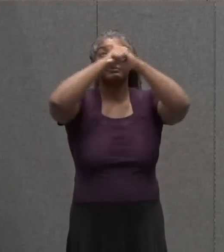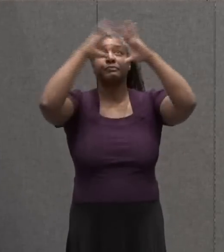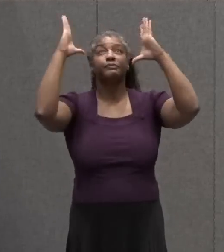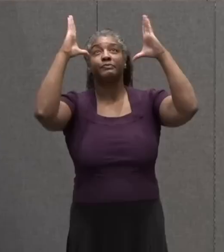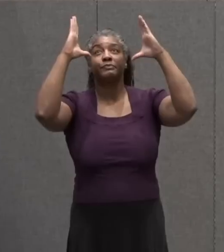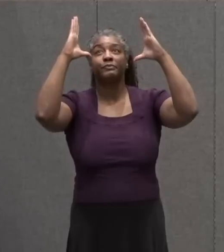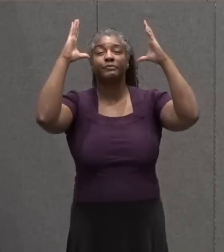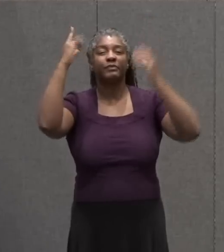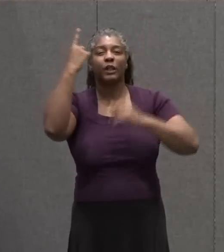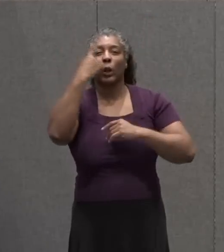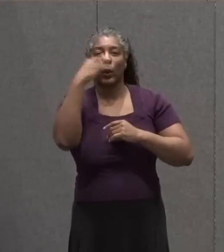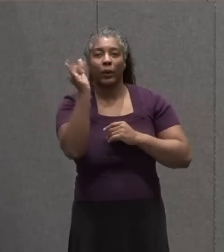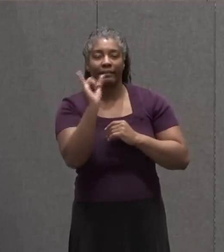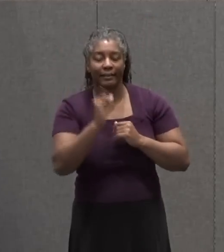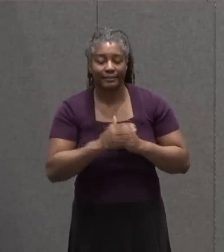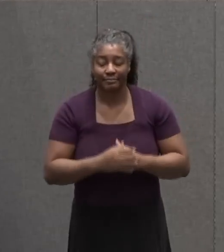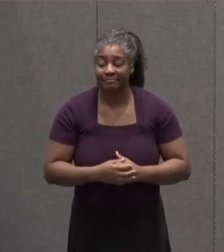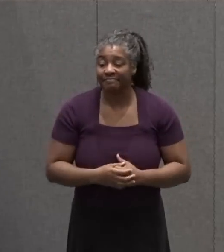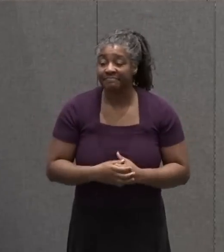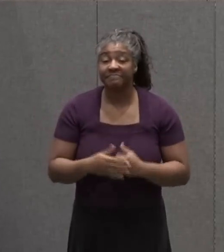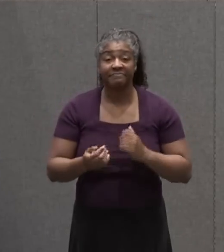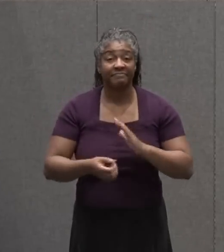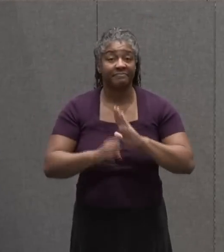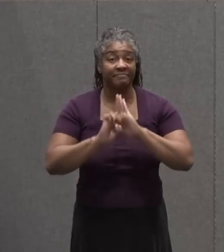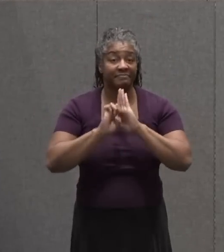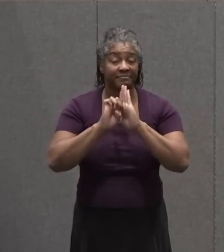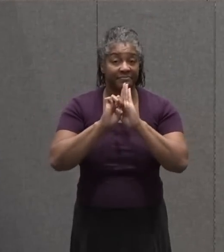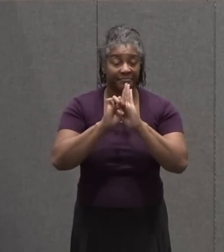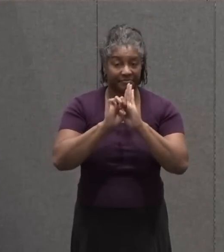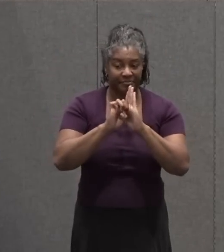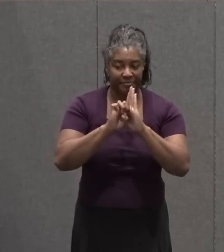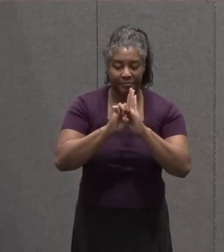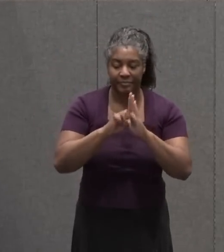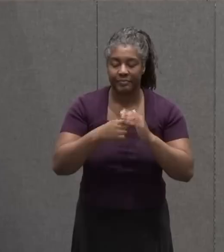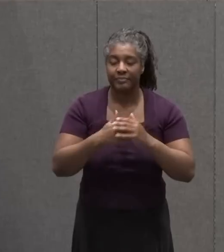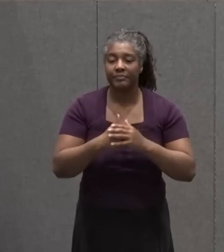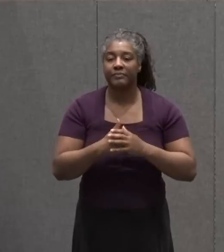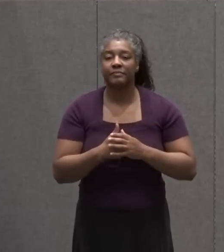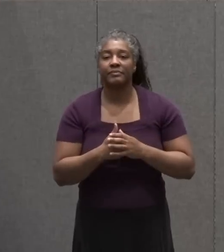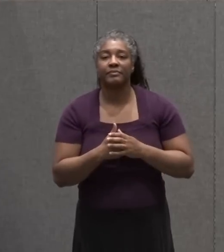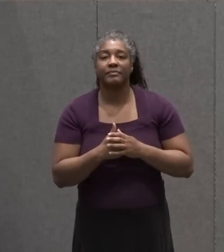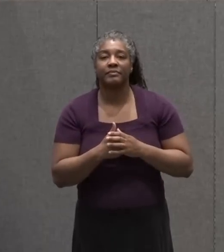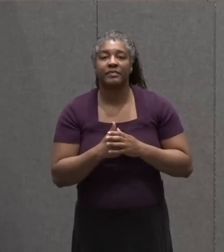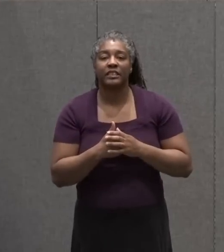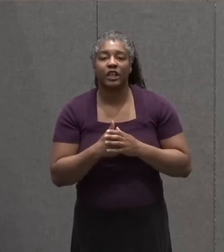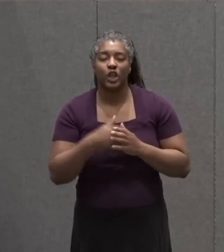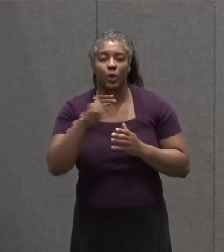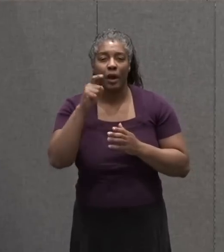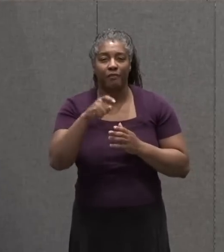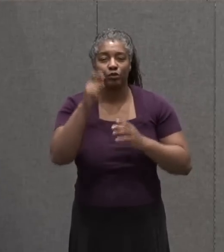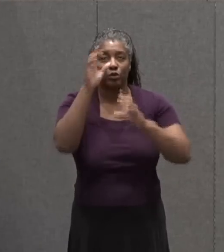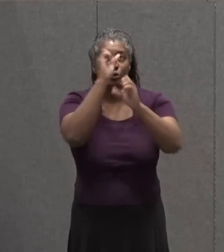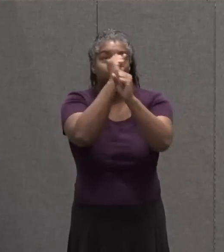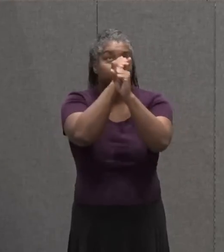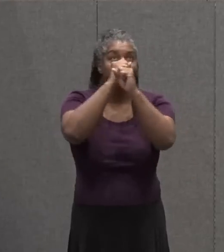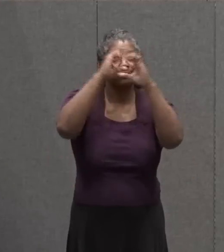So maybe you need to use your remember power and imagine or have a picture of the words